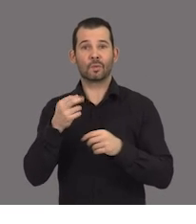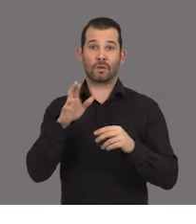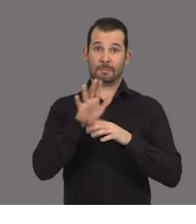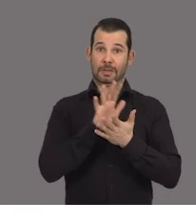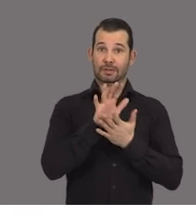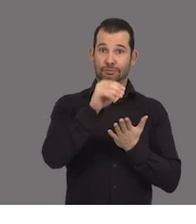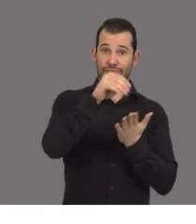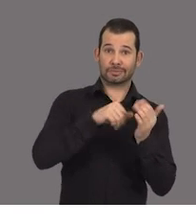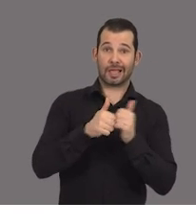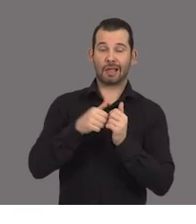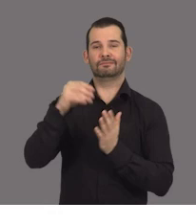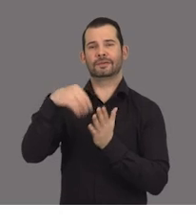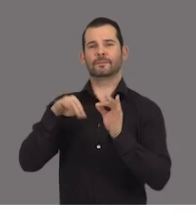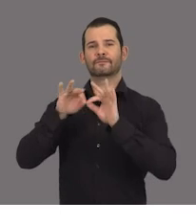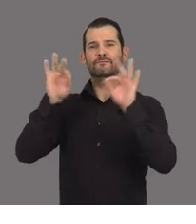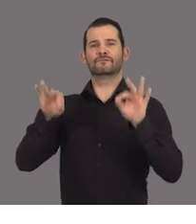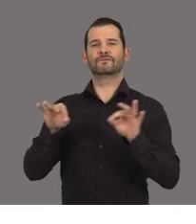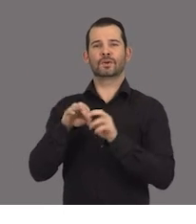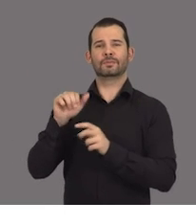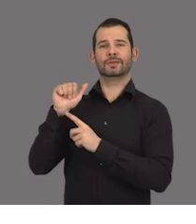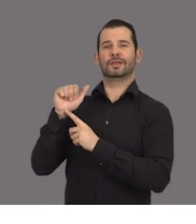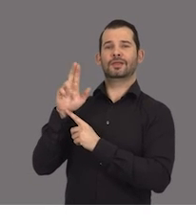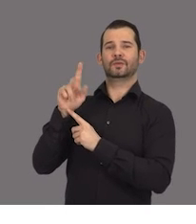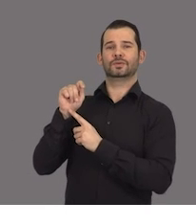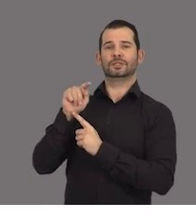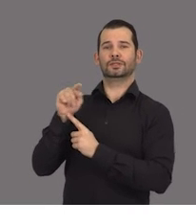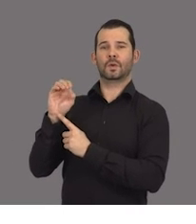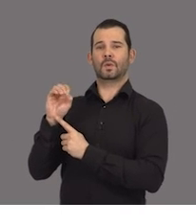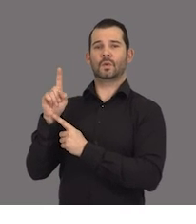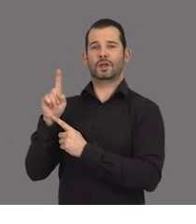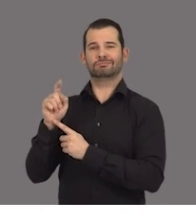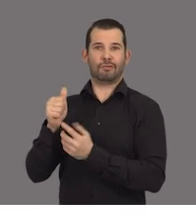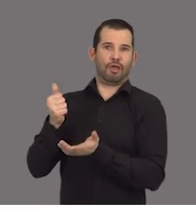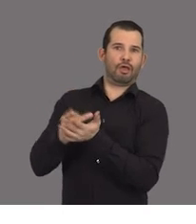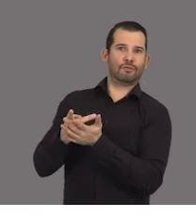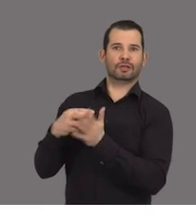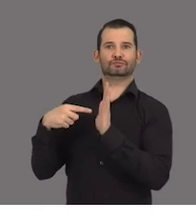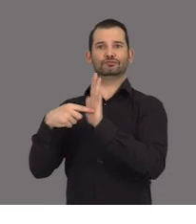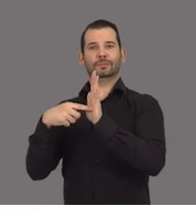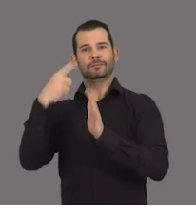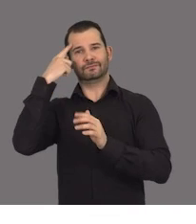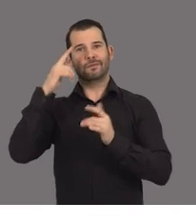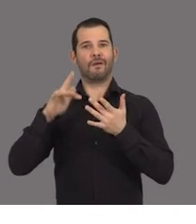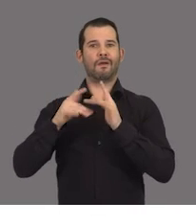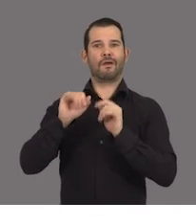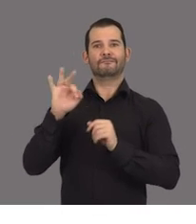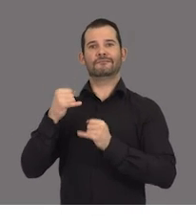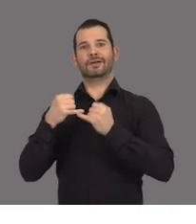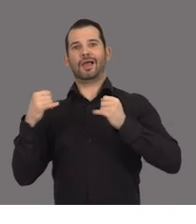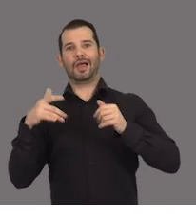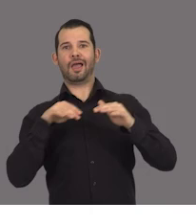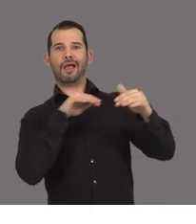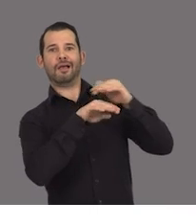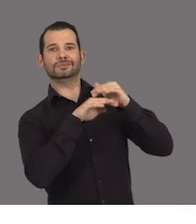filling out Form AUT-01, Authorize a Representative for Offline